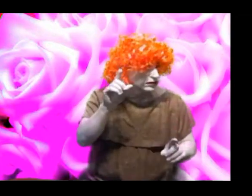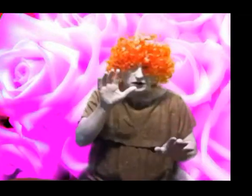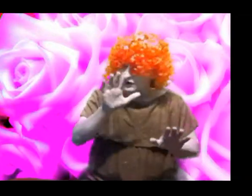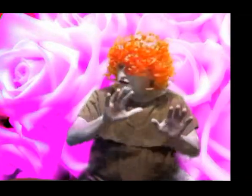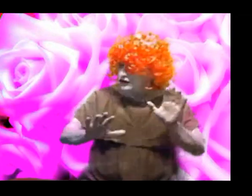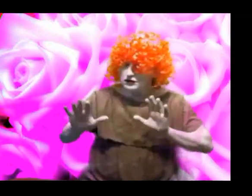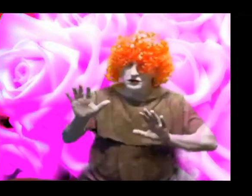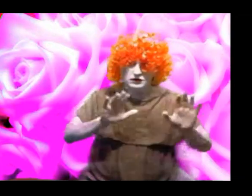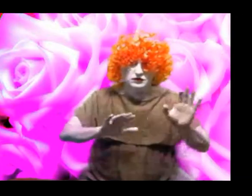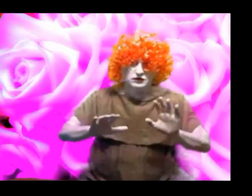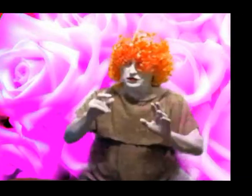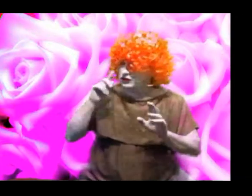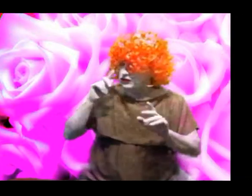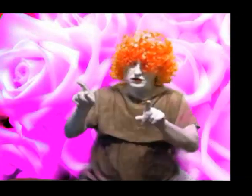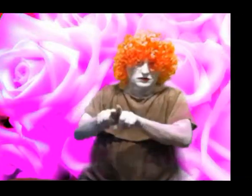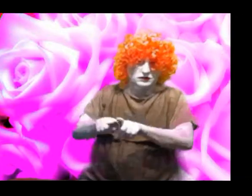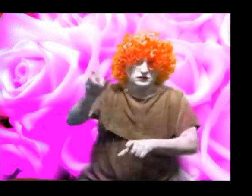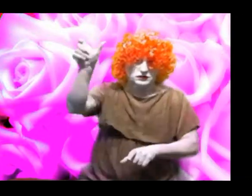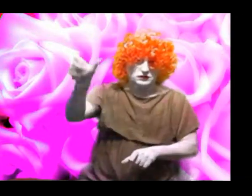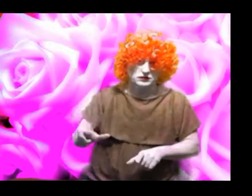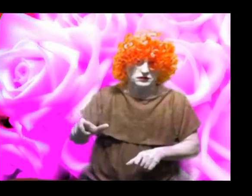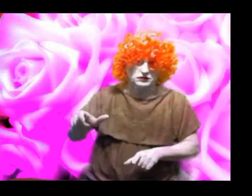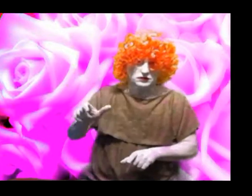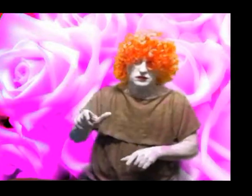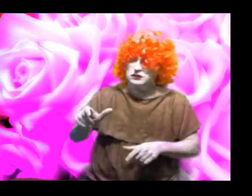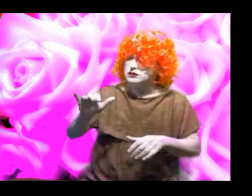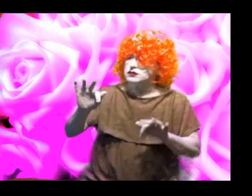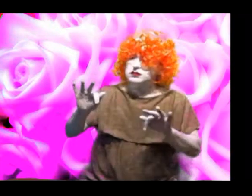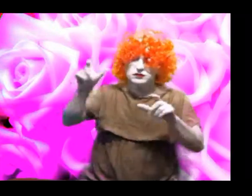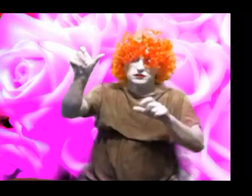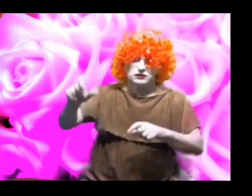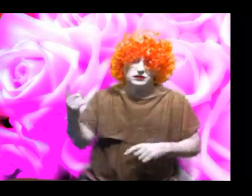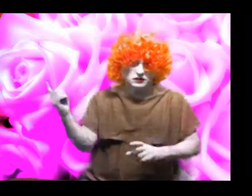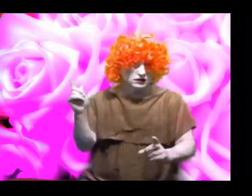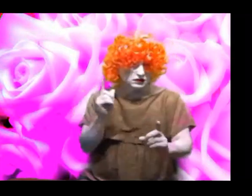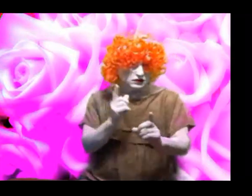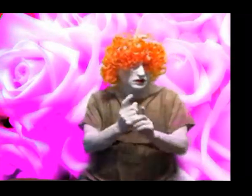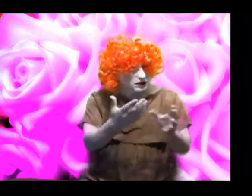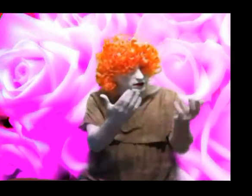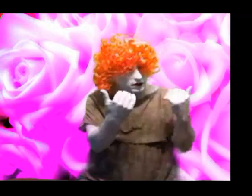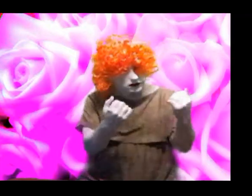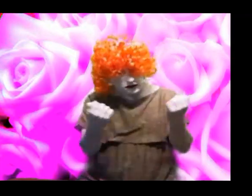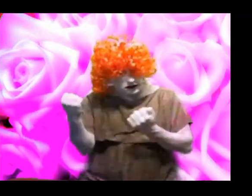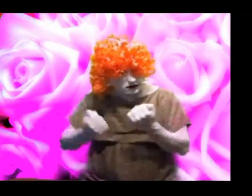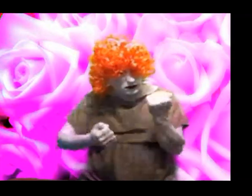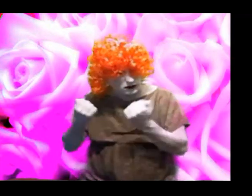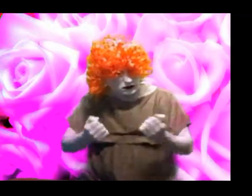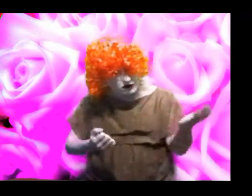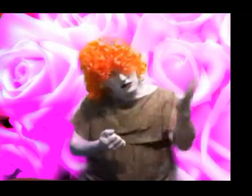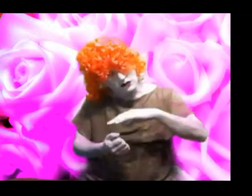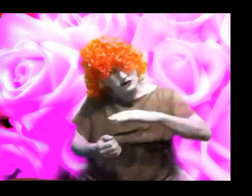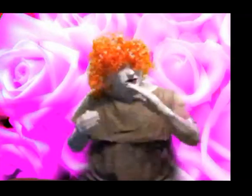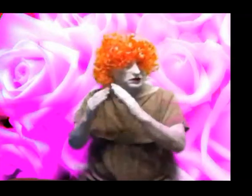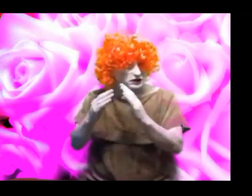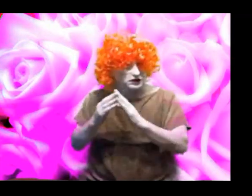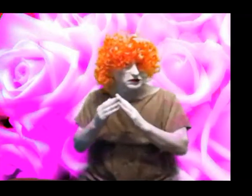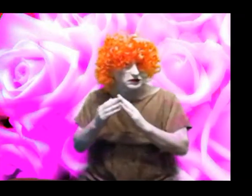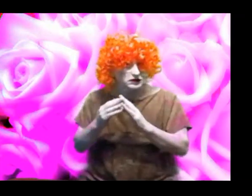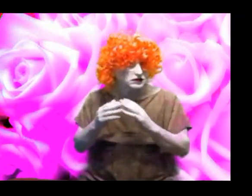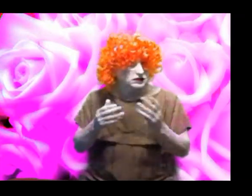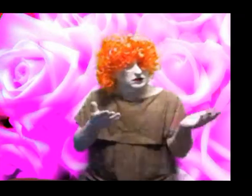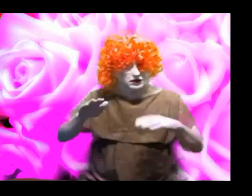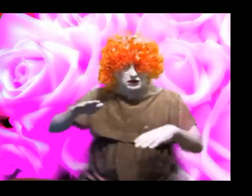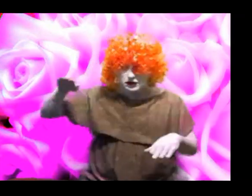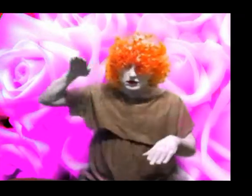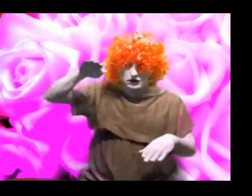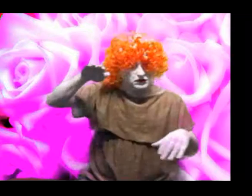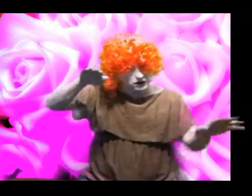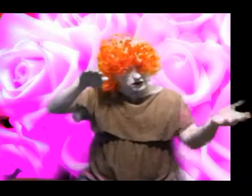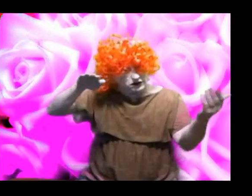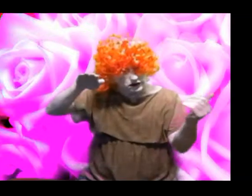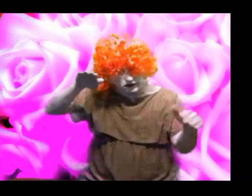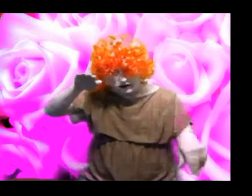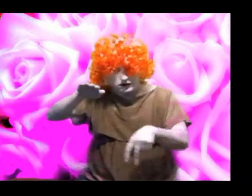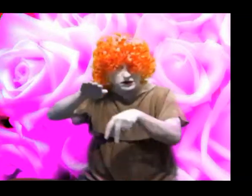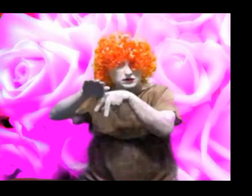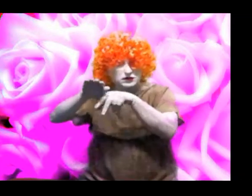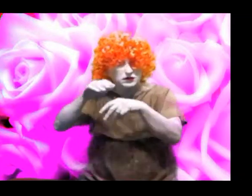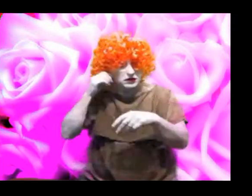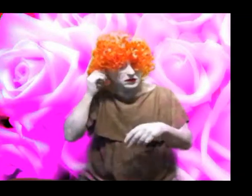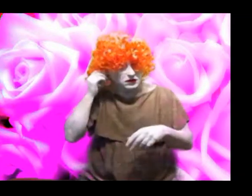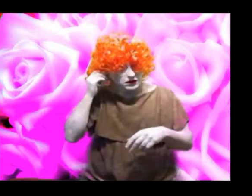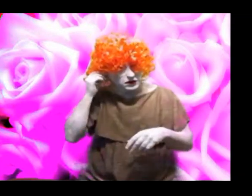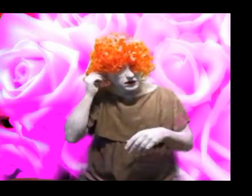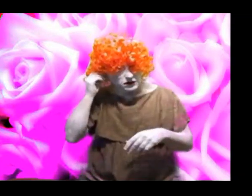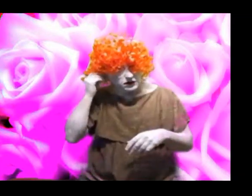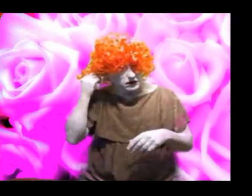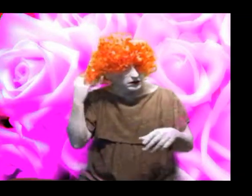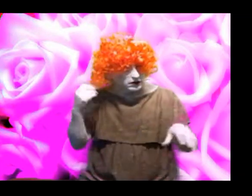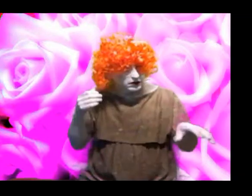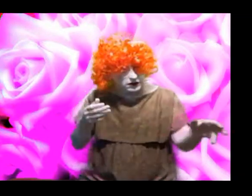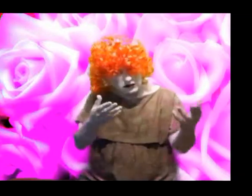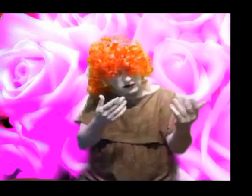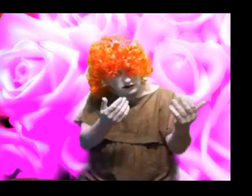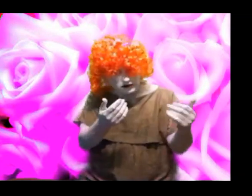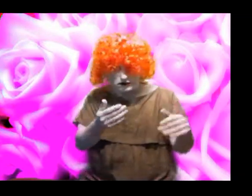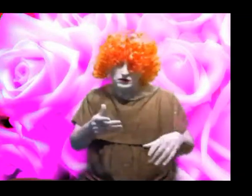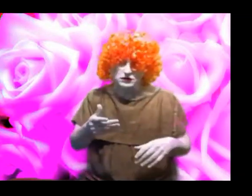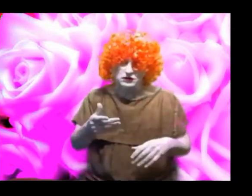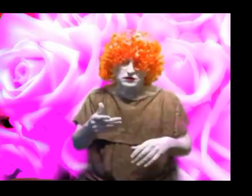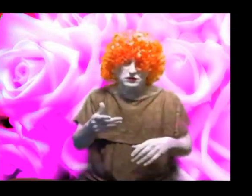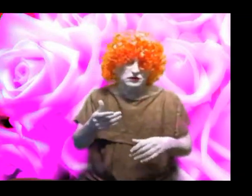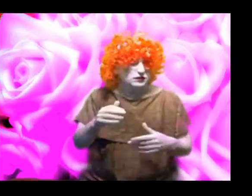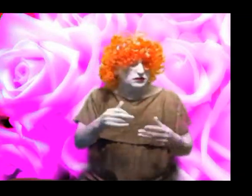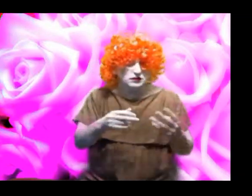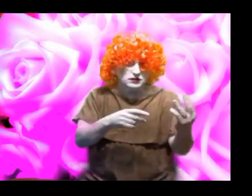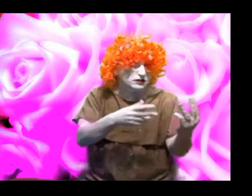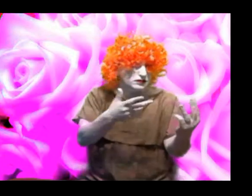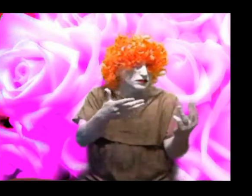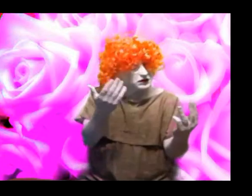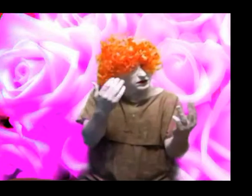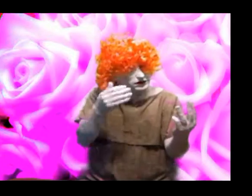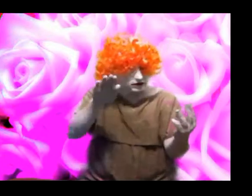if any stranger comes to you and tells you to come with them, into a car, a house, or even a spaceship, no matter what they say, if you are on your own or there's only other kids with you